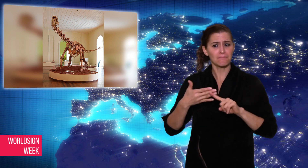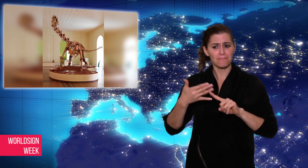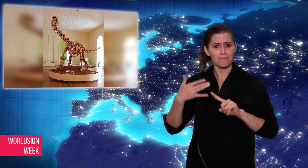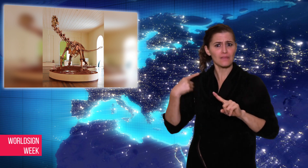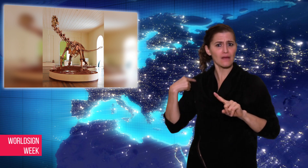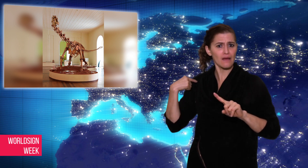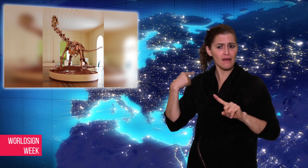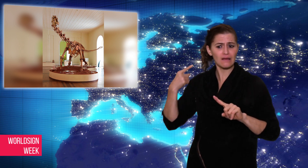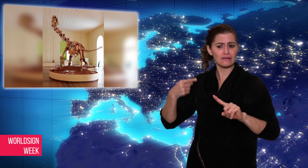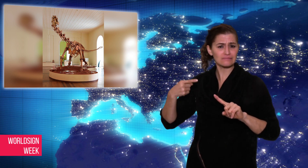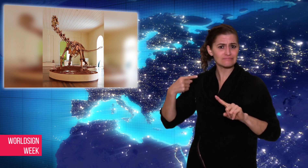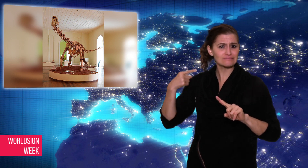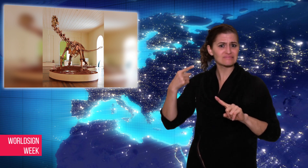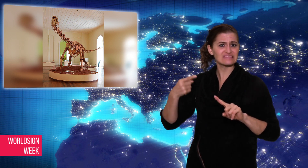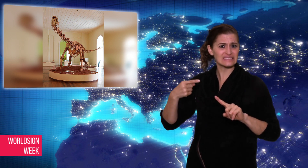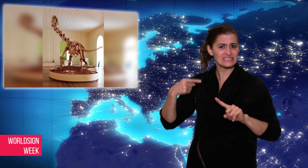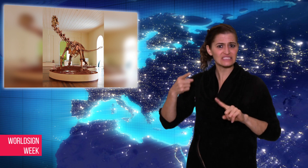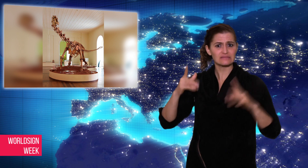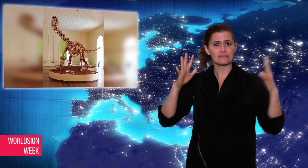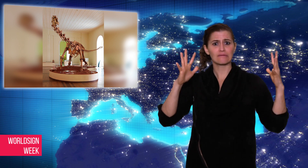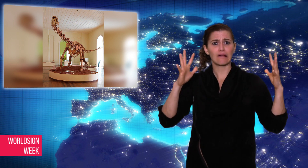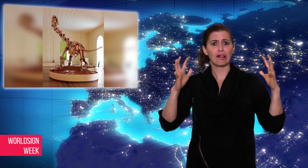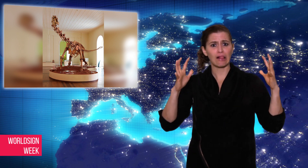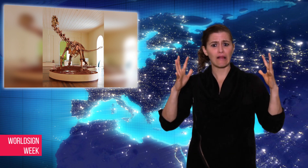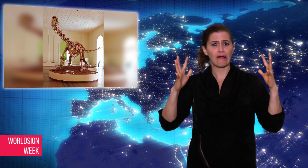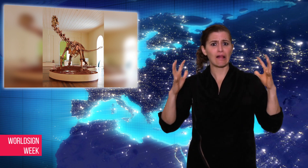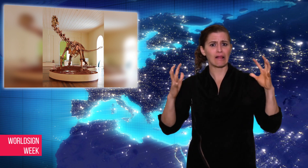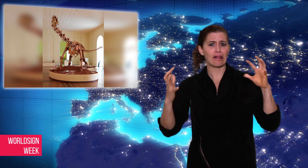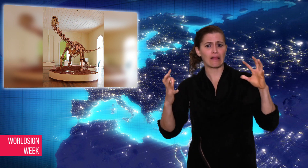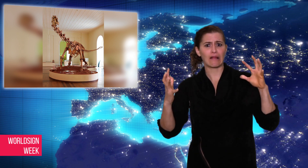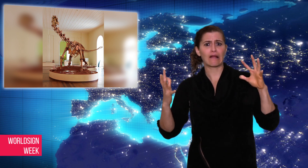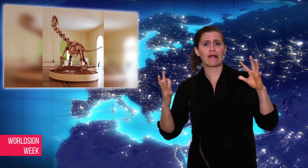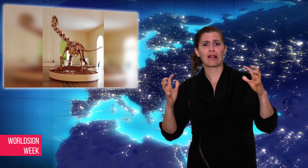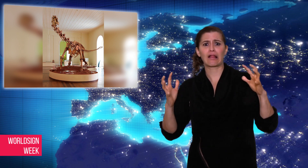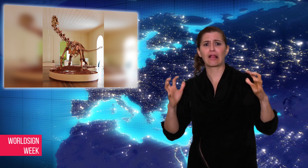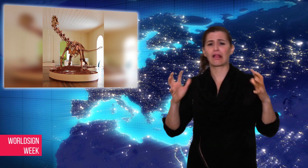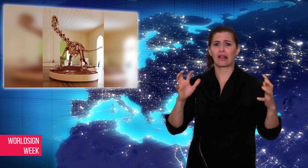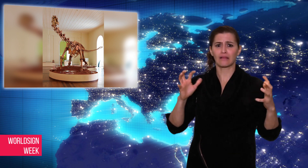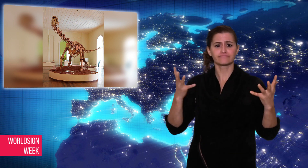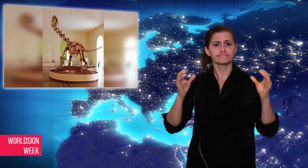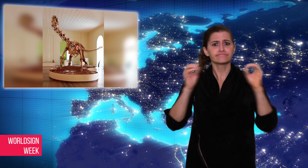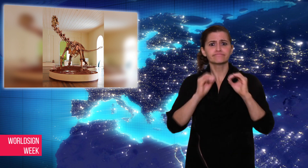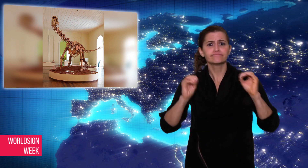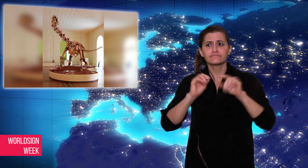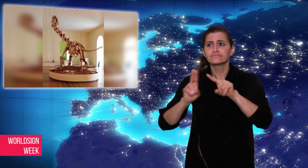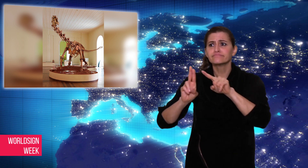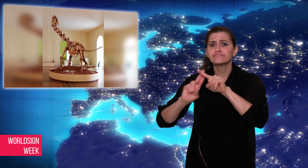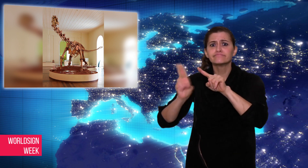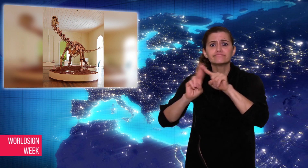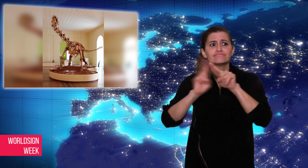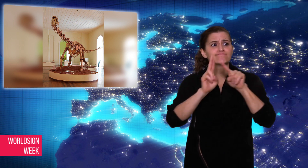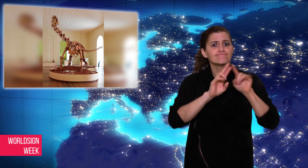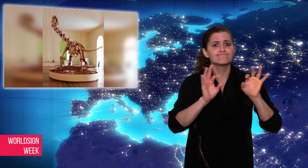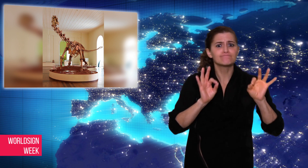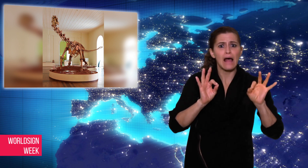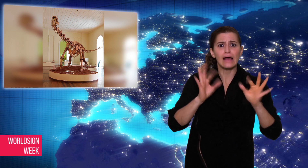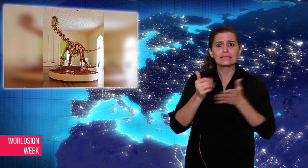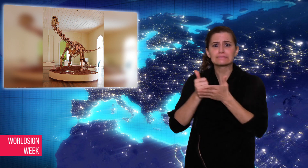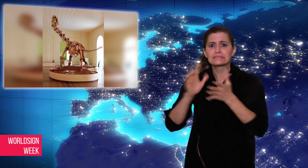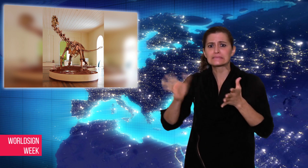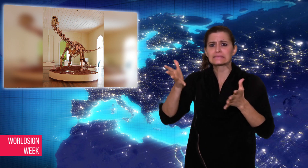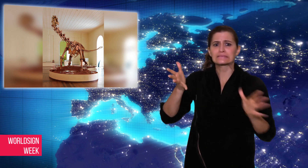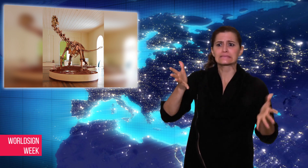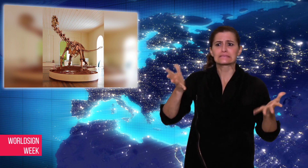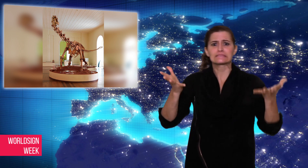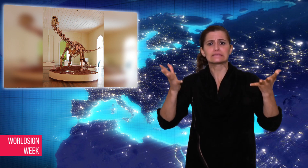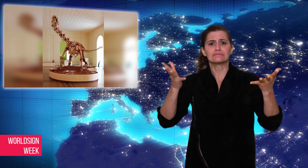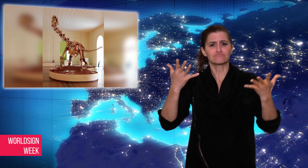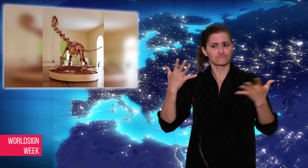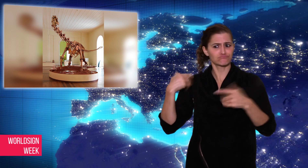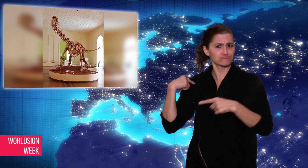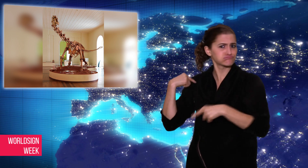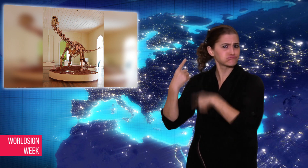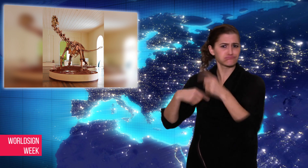the museum had been in a state of